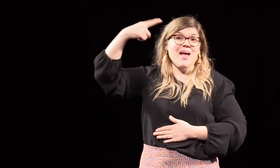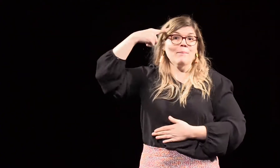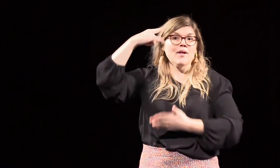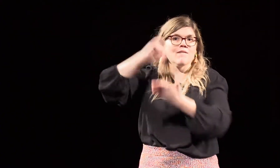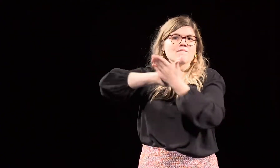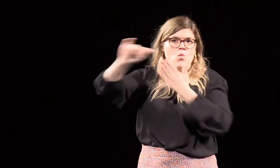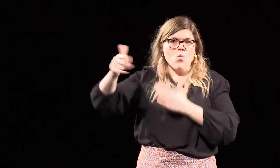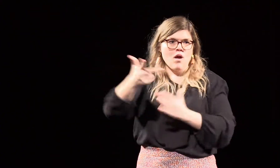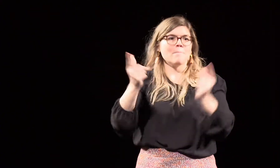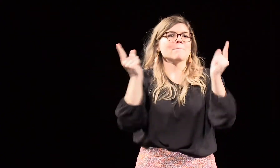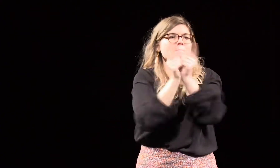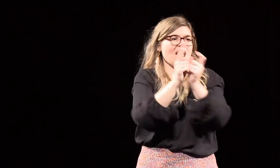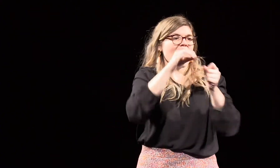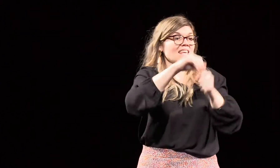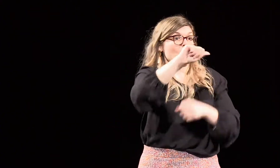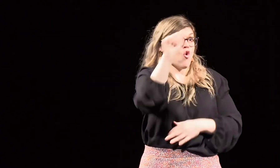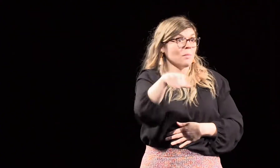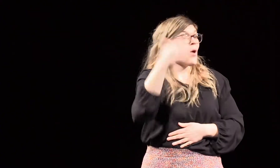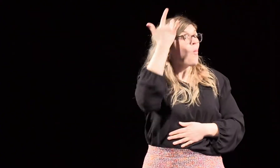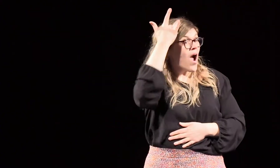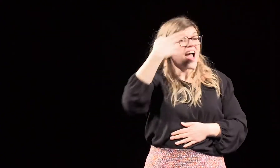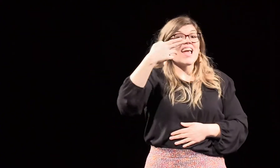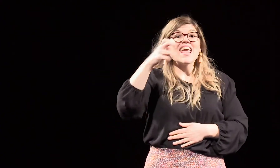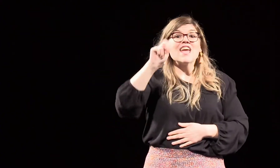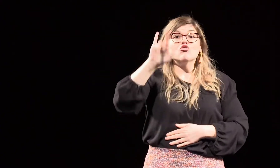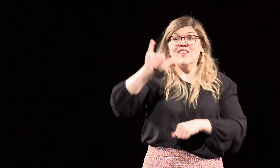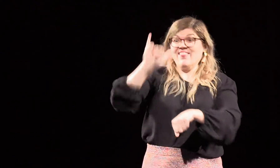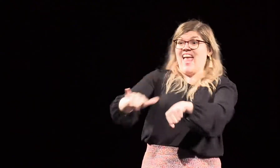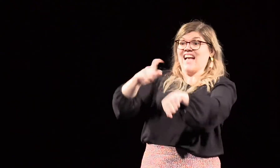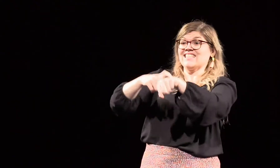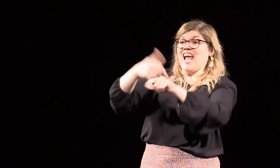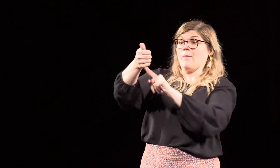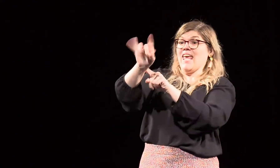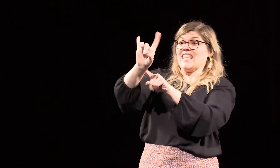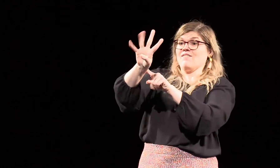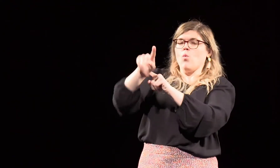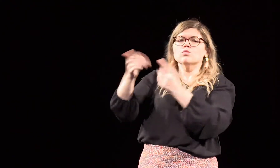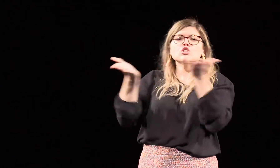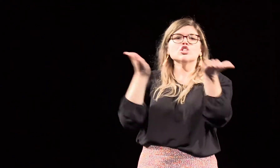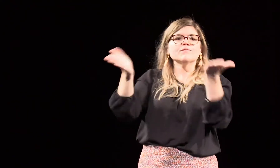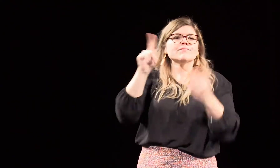They were at a government function. And Henry, during that time,